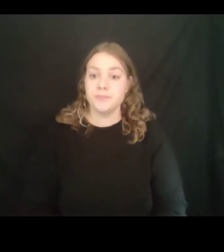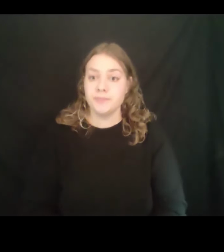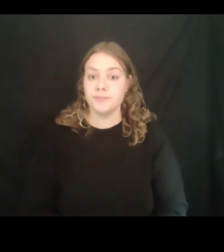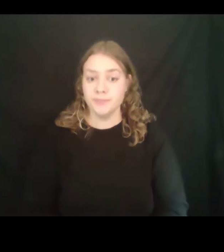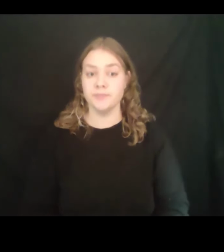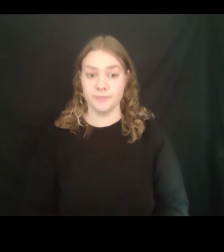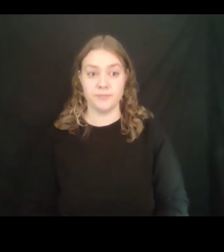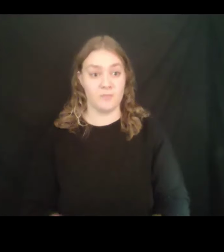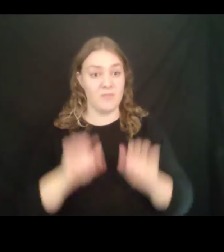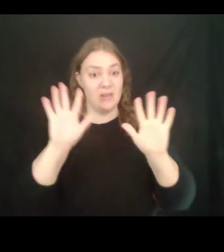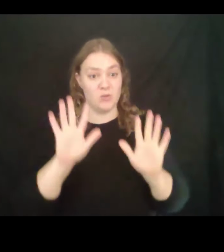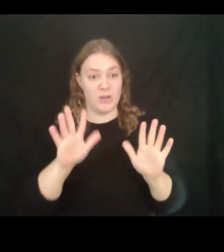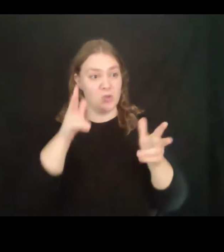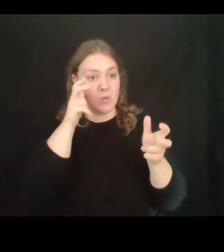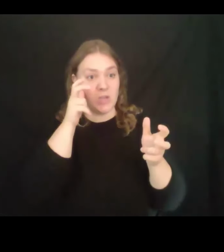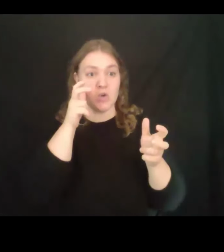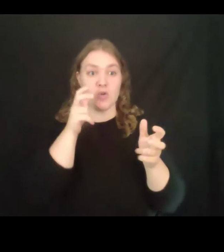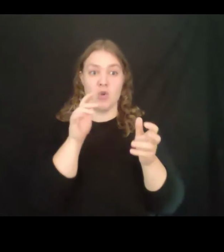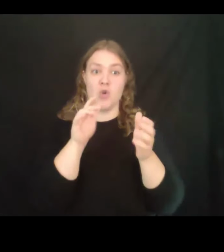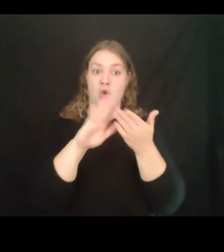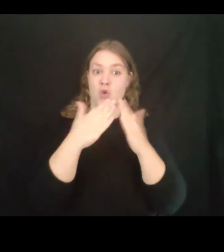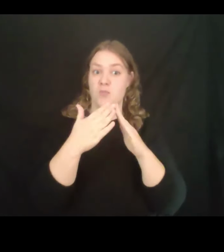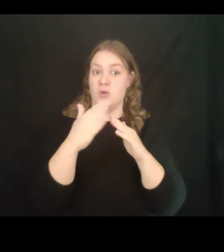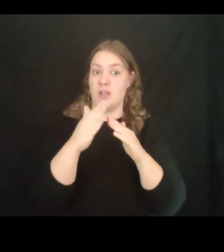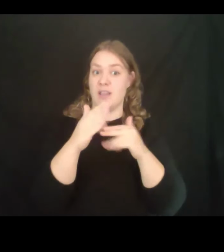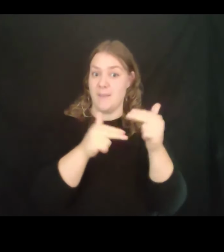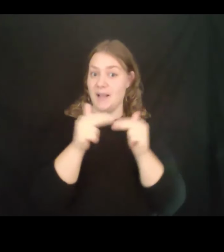the community building things you're doing I guess I have like just sort of a practical question in